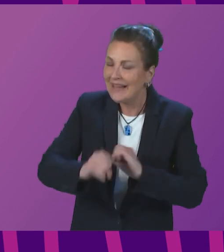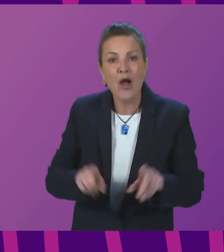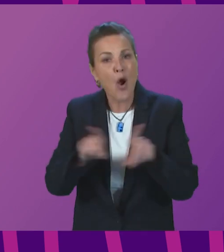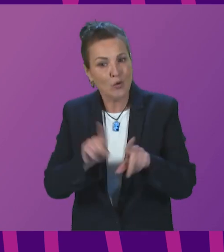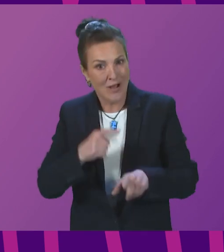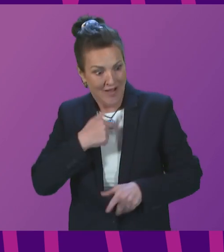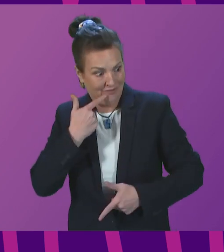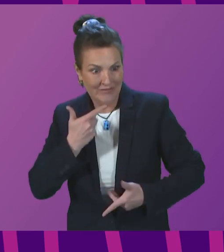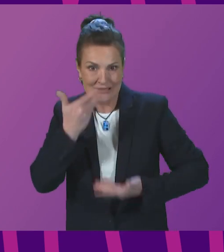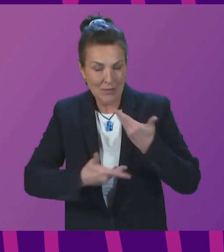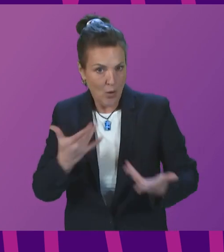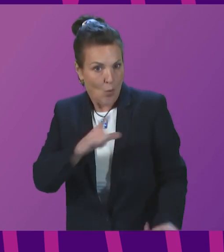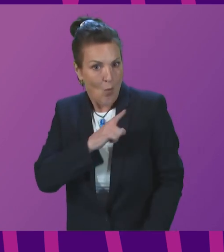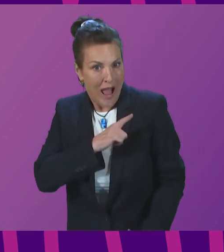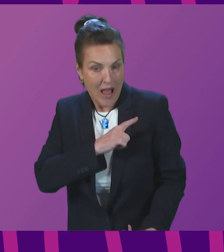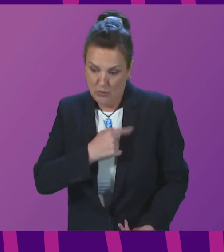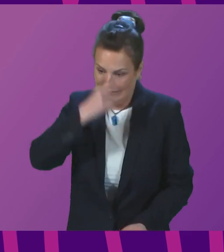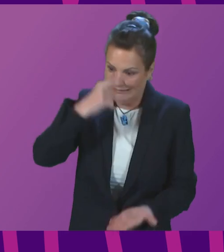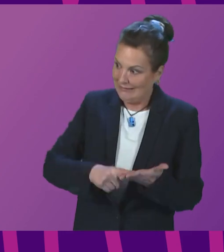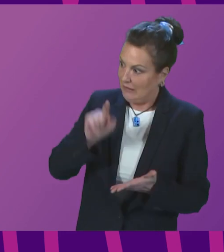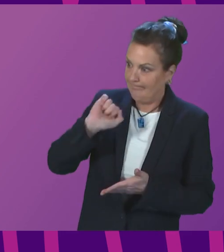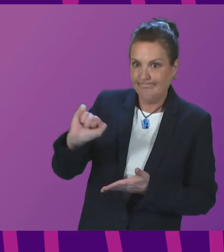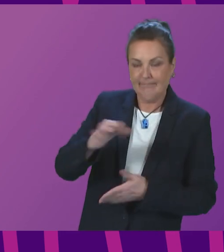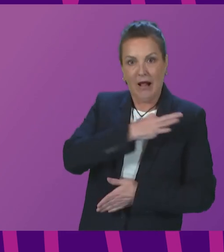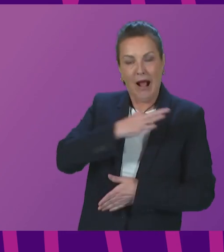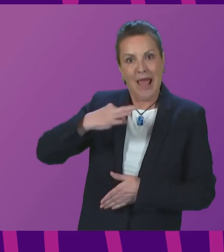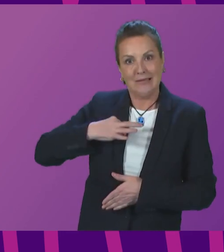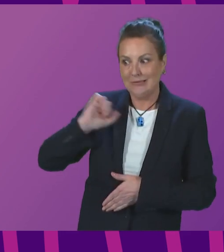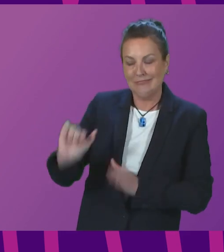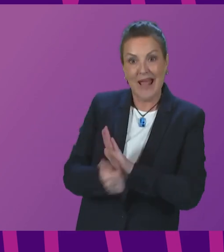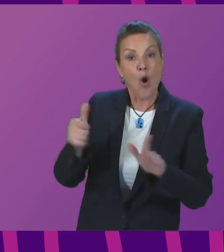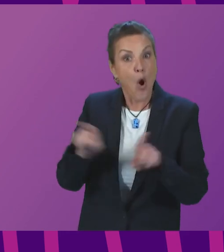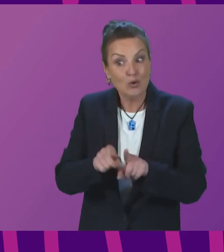the decision to allow clinical experts and those living with long Covid to direct the